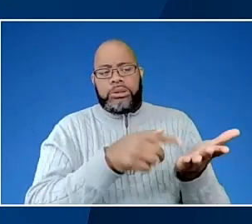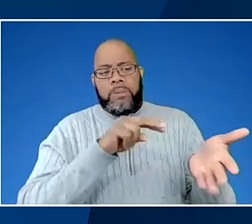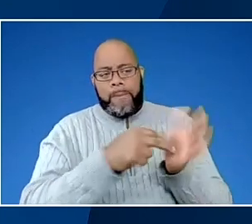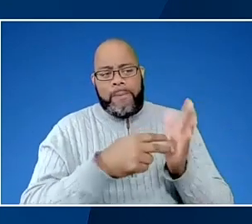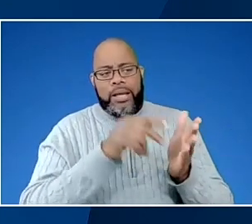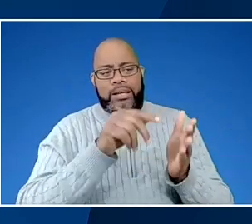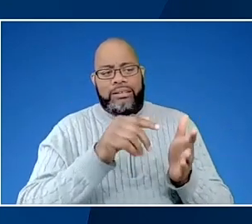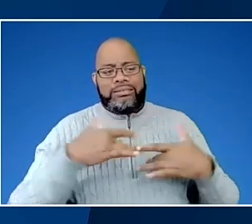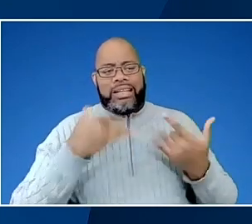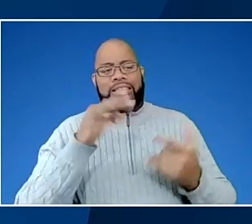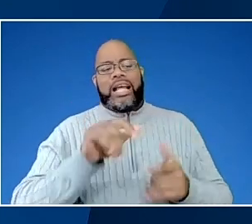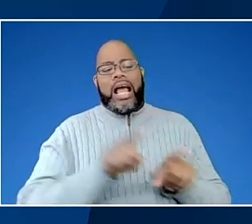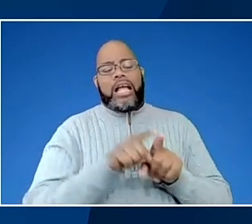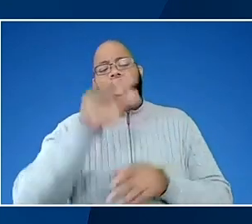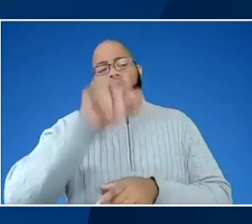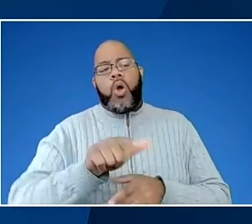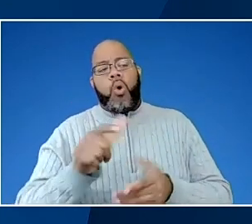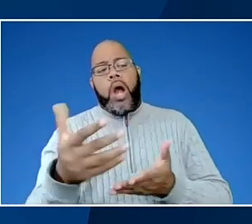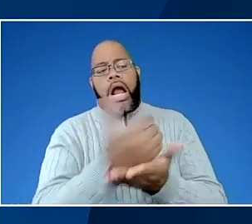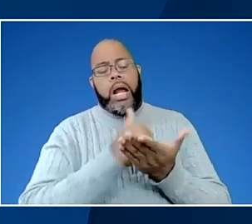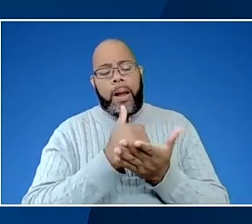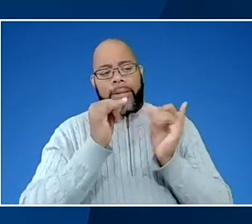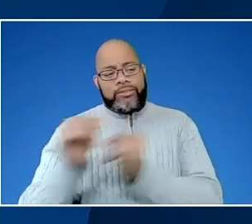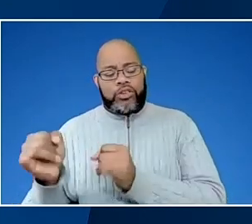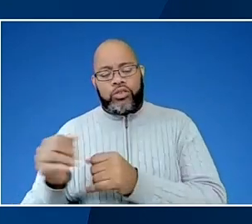individual, and they haven't provided